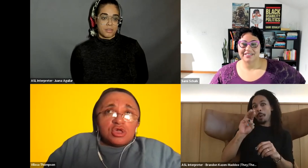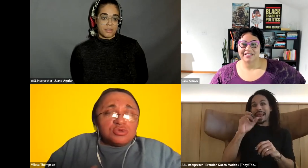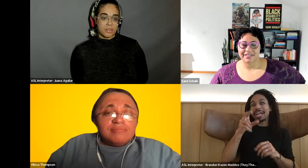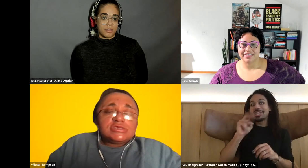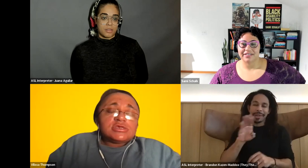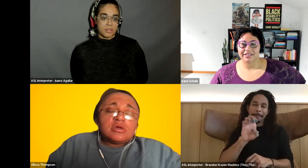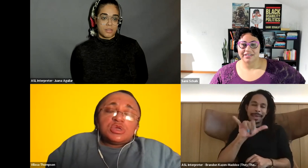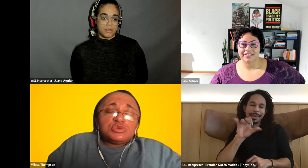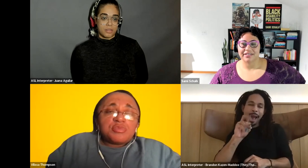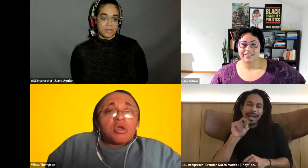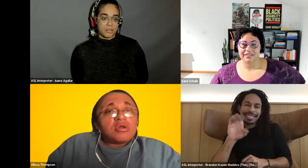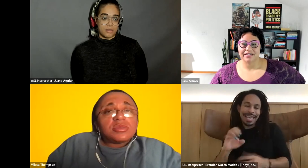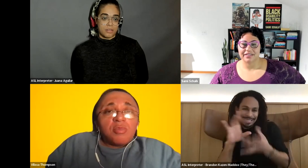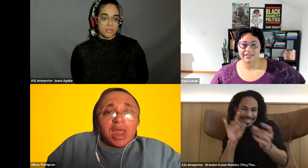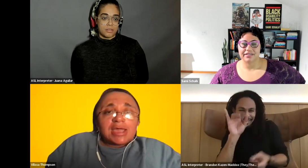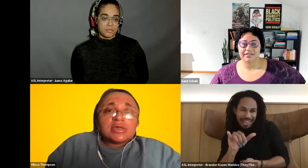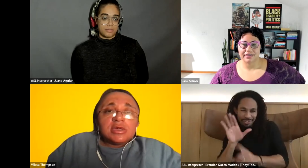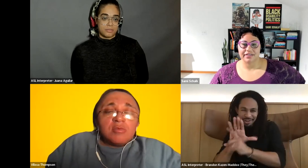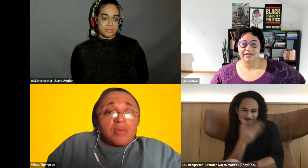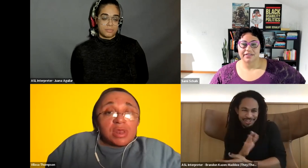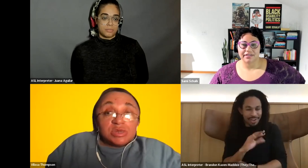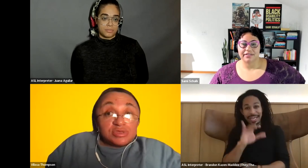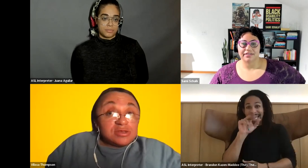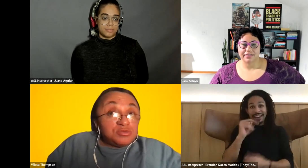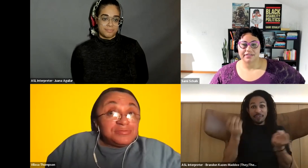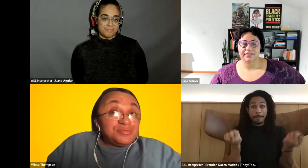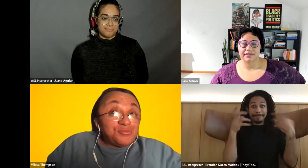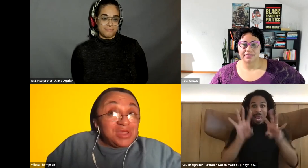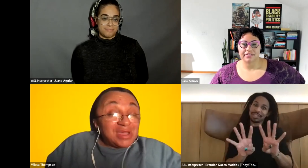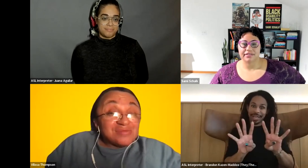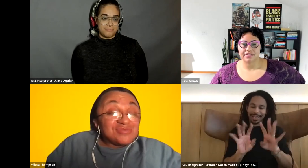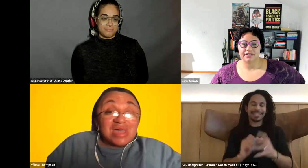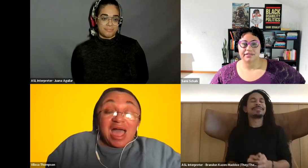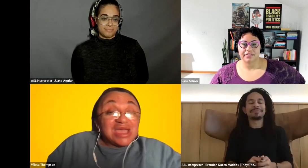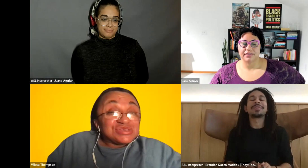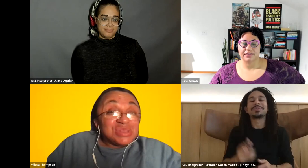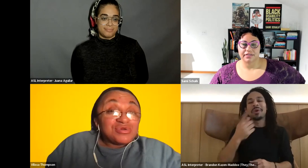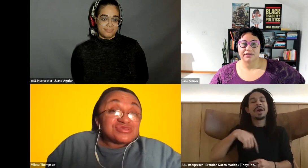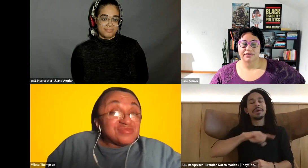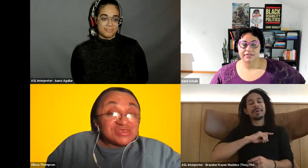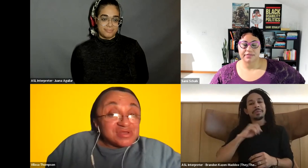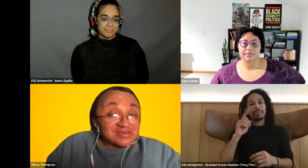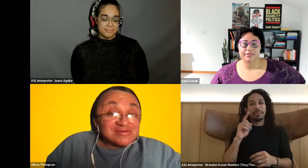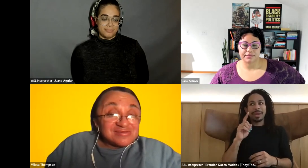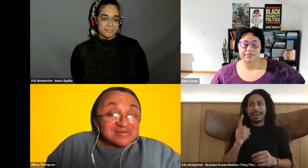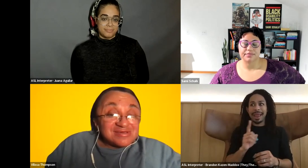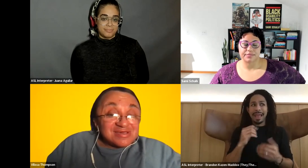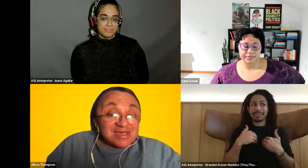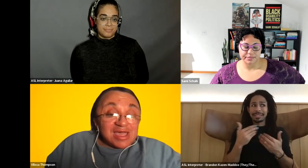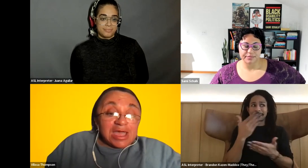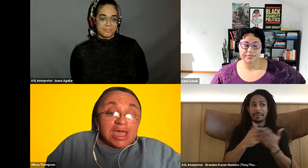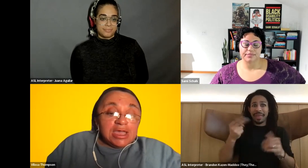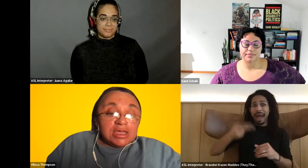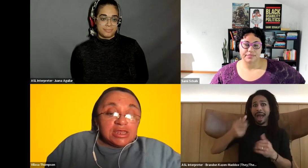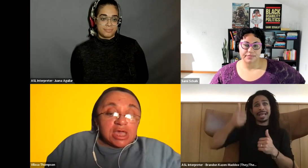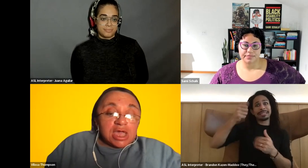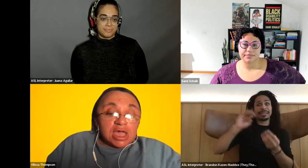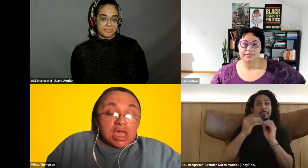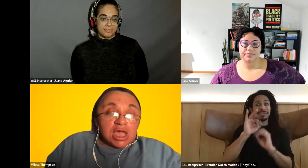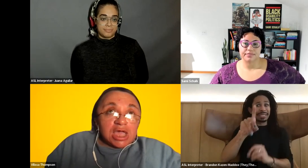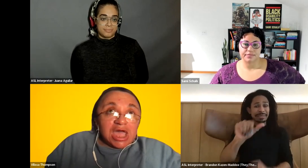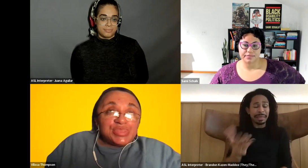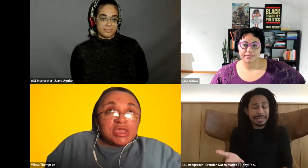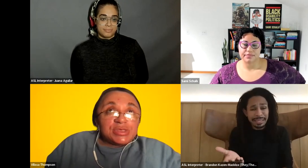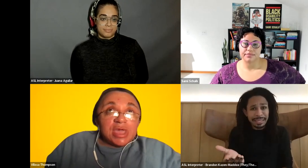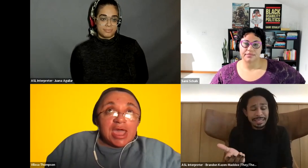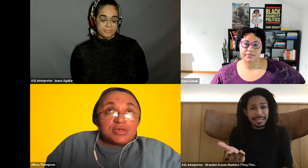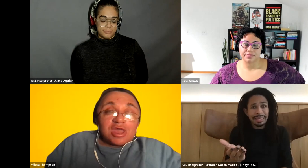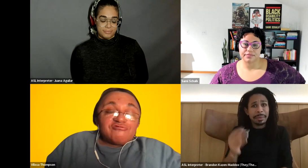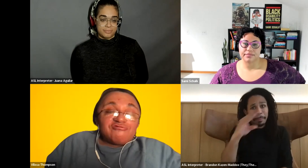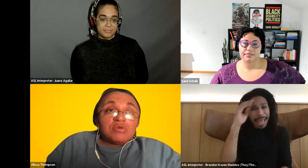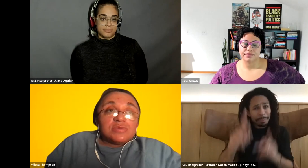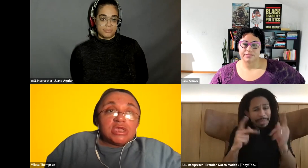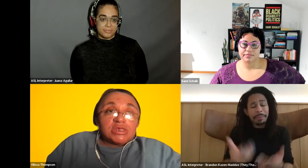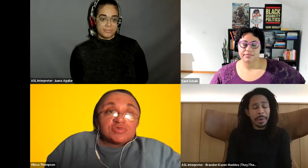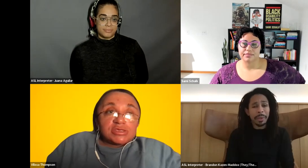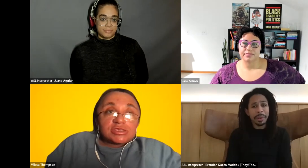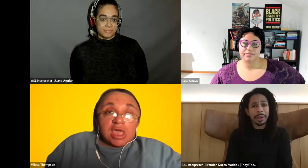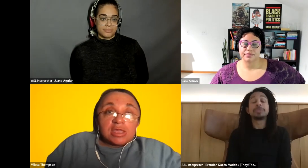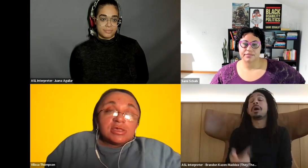Vilissa Thompson: you're missing a huge part of the black population, particularly when we make up some of the highest numbers of disability. and I think that what I found it being the spaces is that